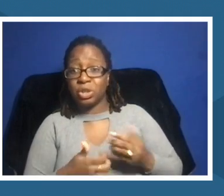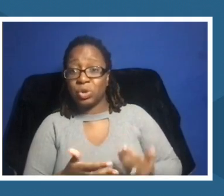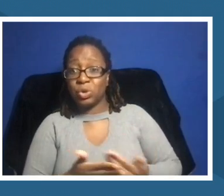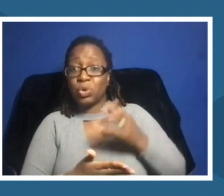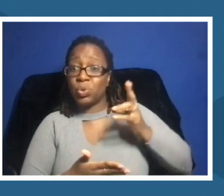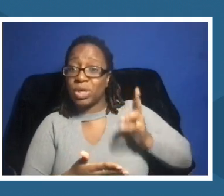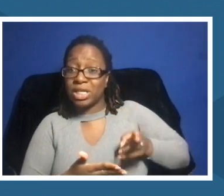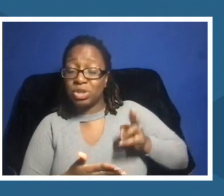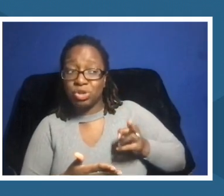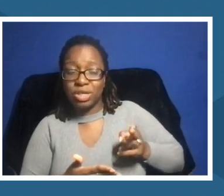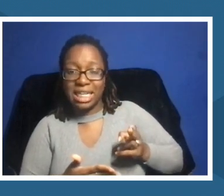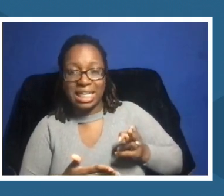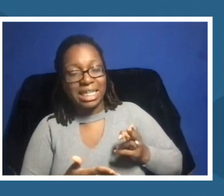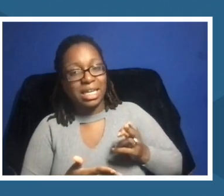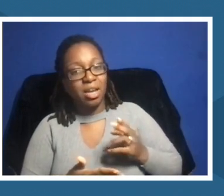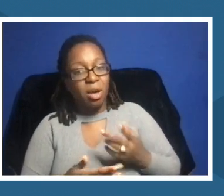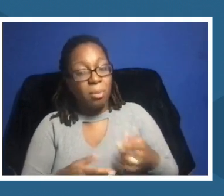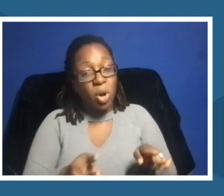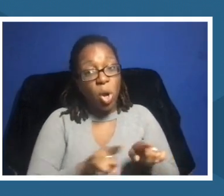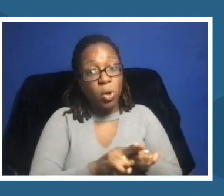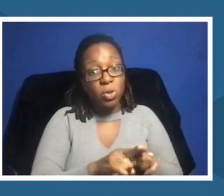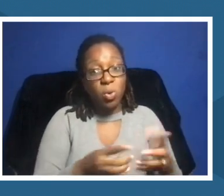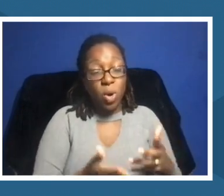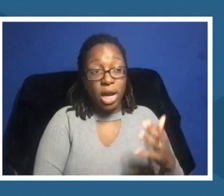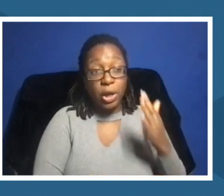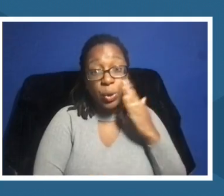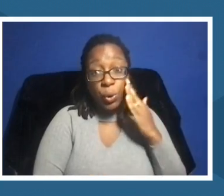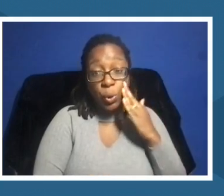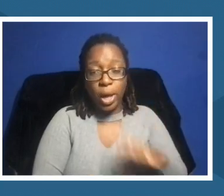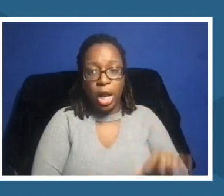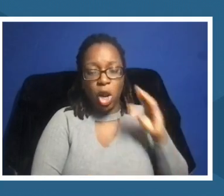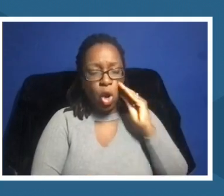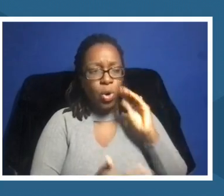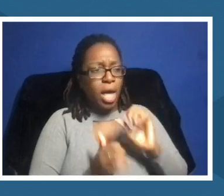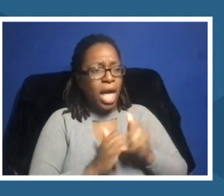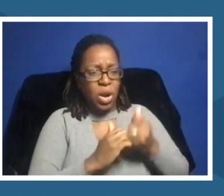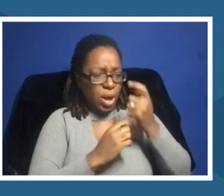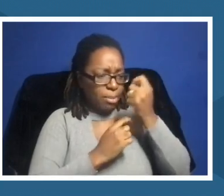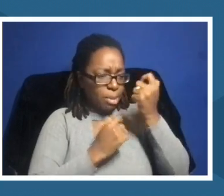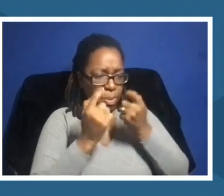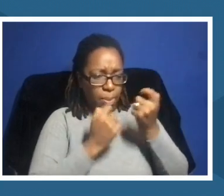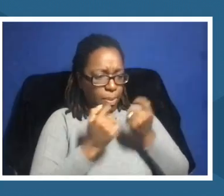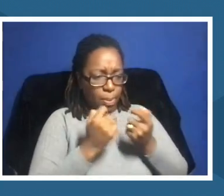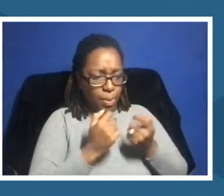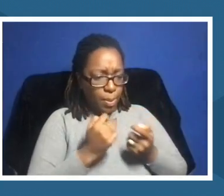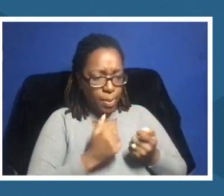things that we probably already knew and maybe unconsciously develop the bias about